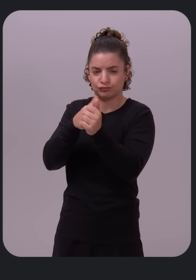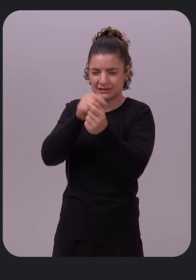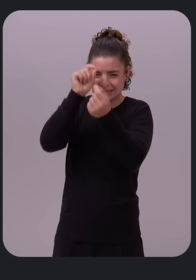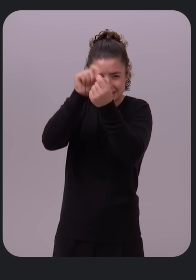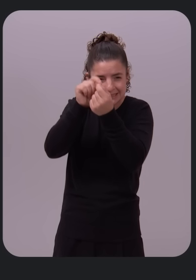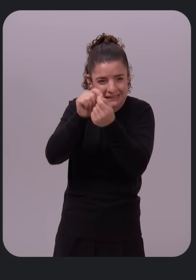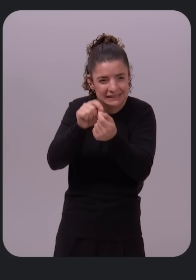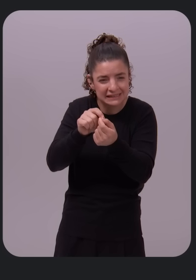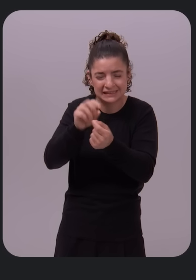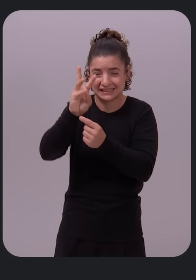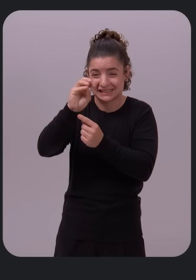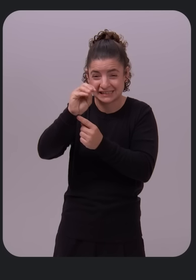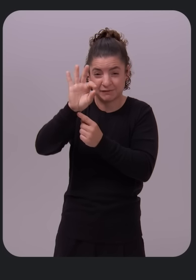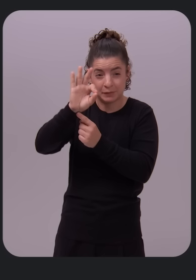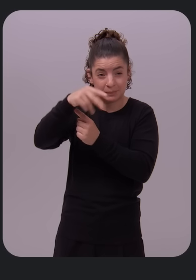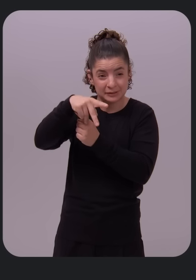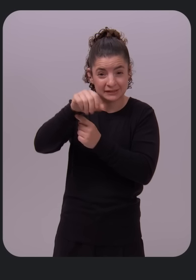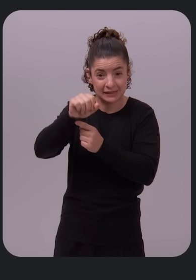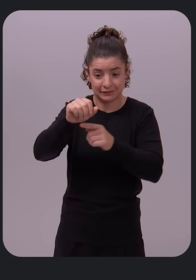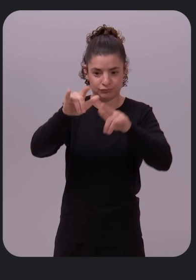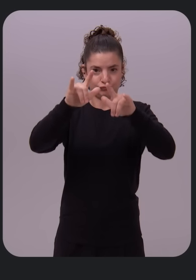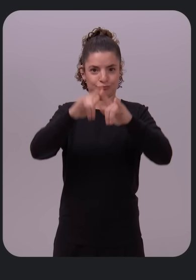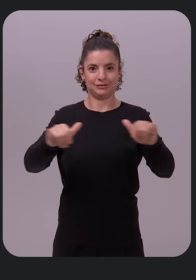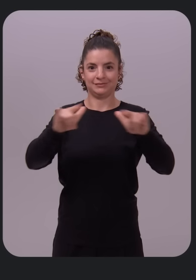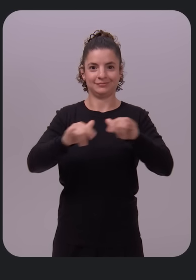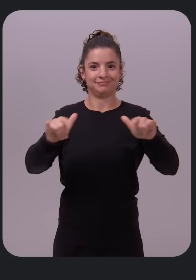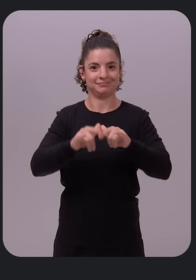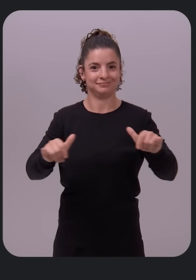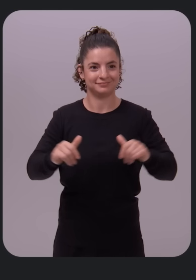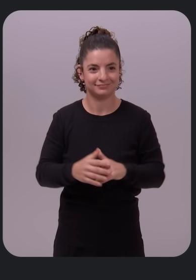and at 60 frames per second, all in real time.